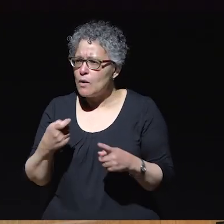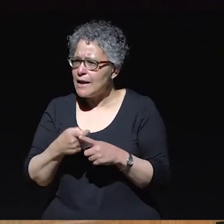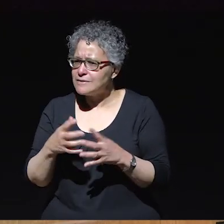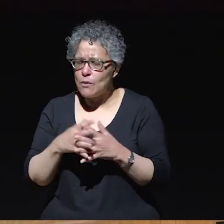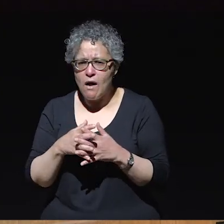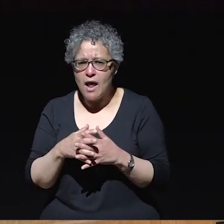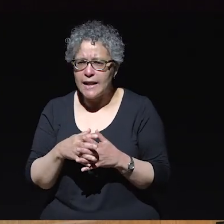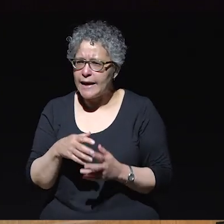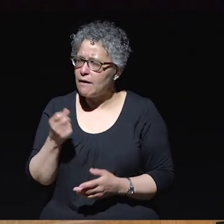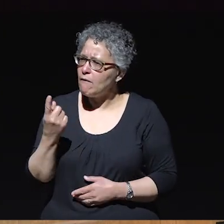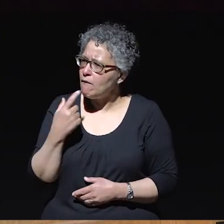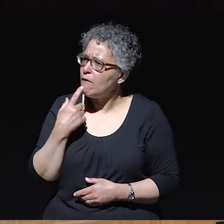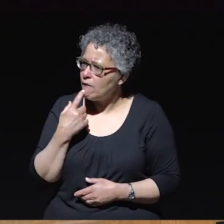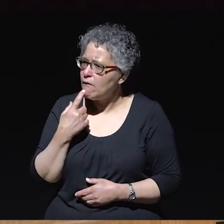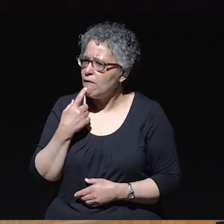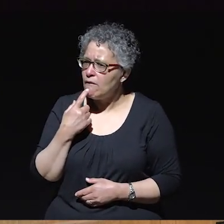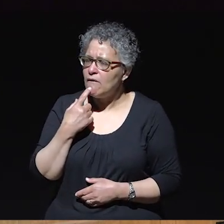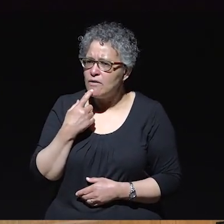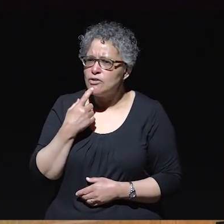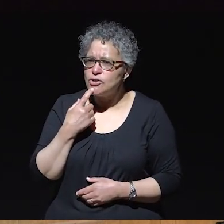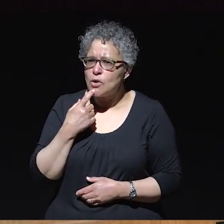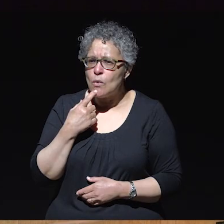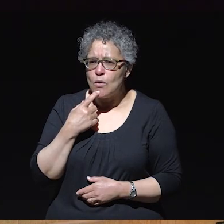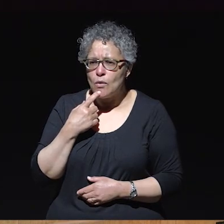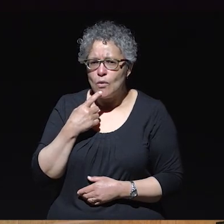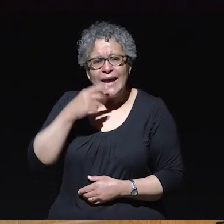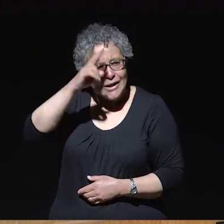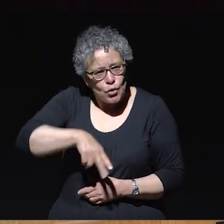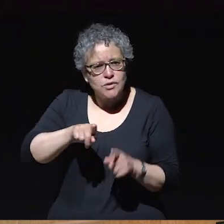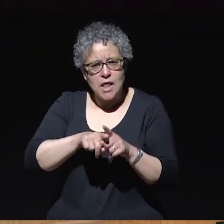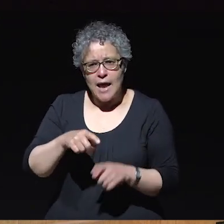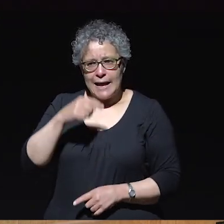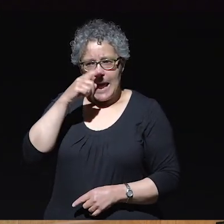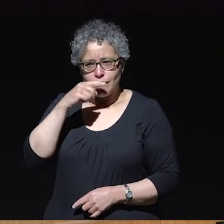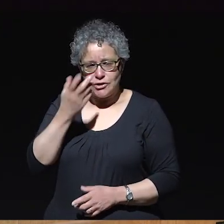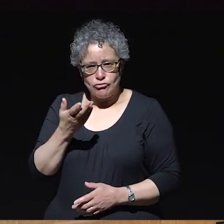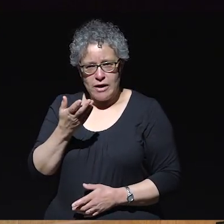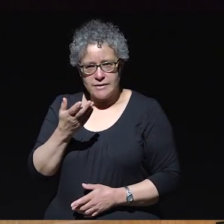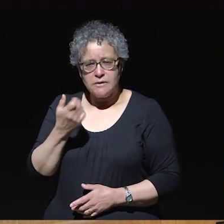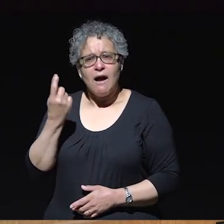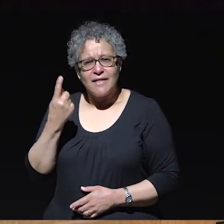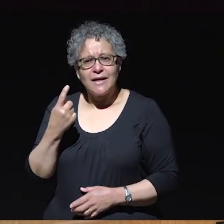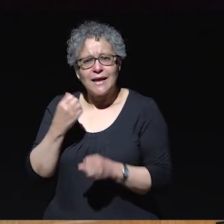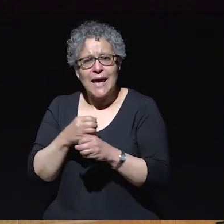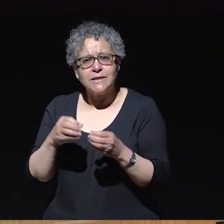the suggestion of aristocracy in the image is exactly what Gainsborough, I think, was playing with in 1770.